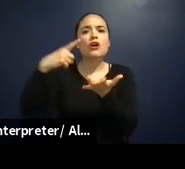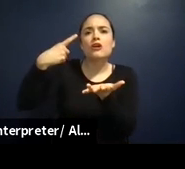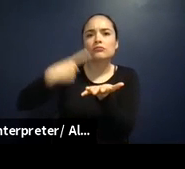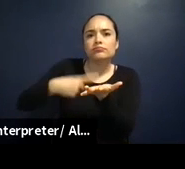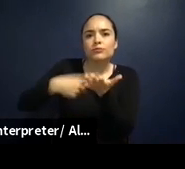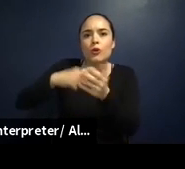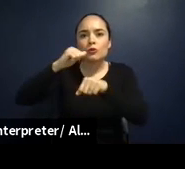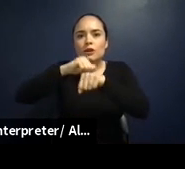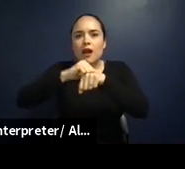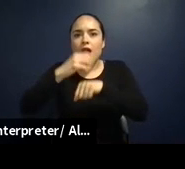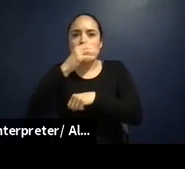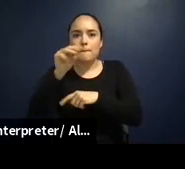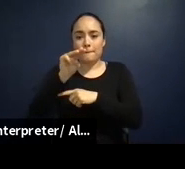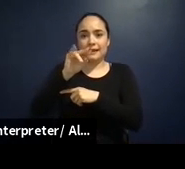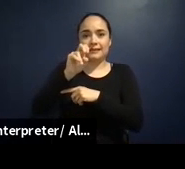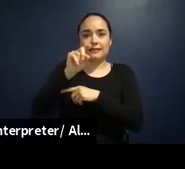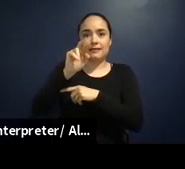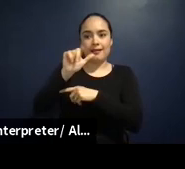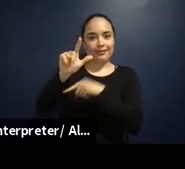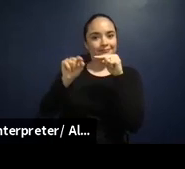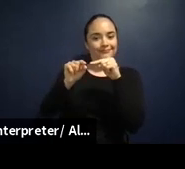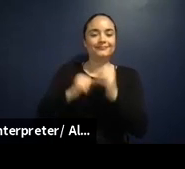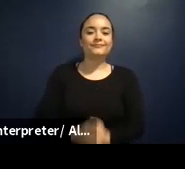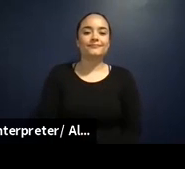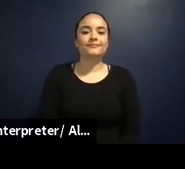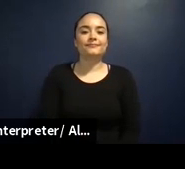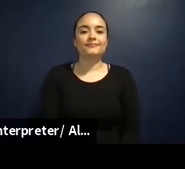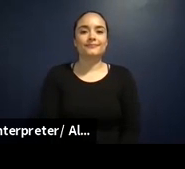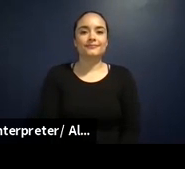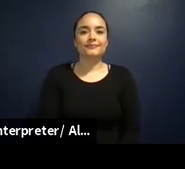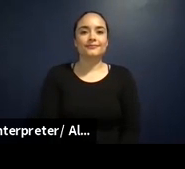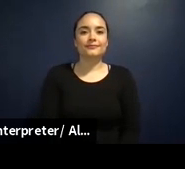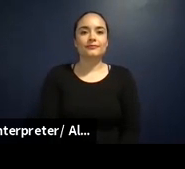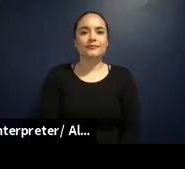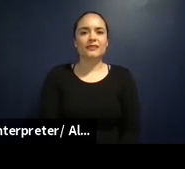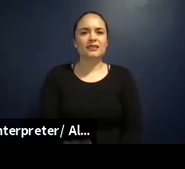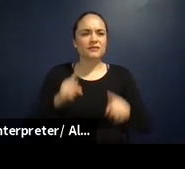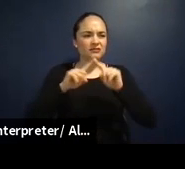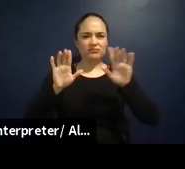the first thing that we want to go over is, what is the difference between a rock and a mineral?